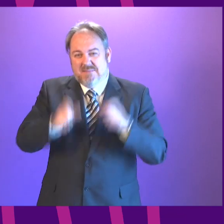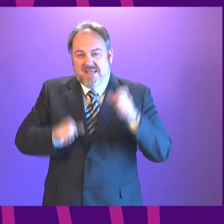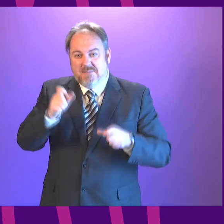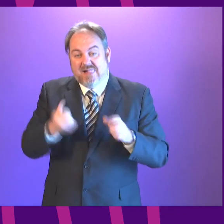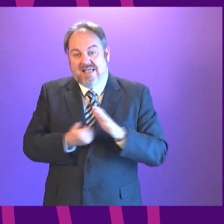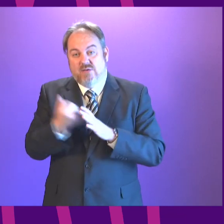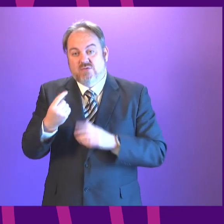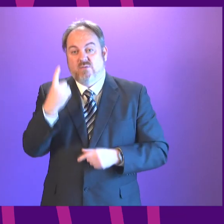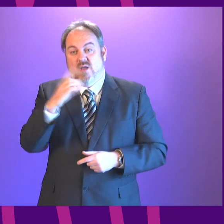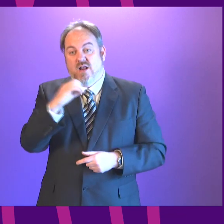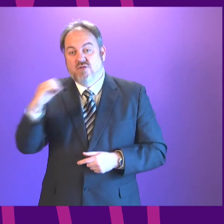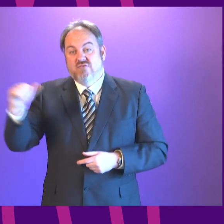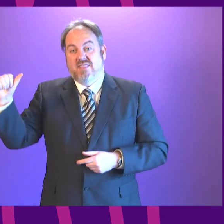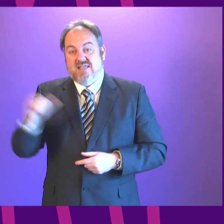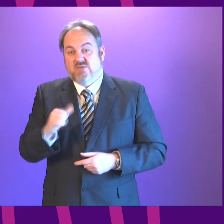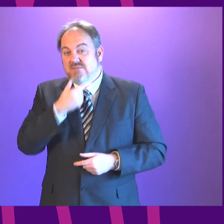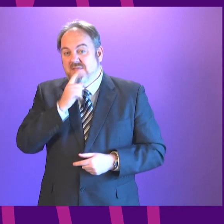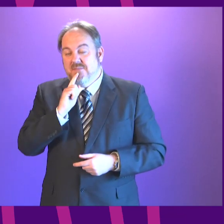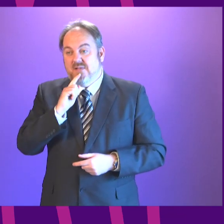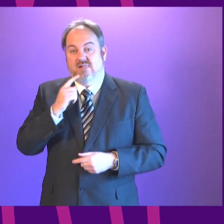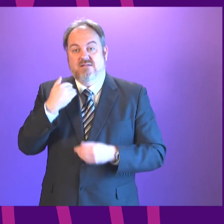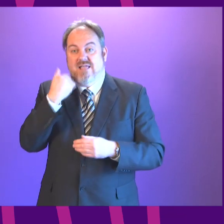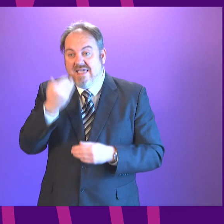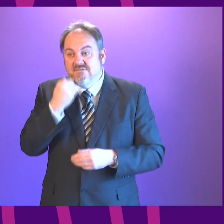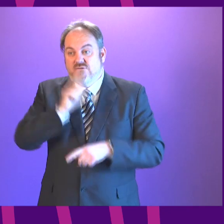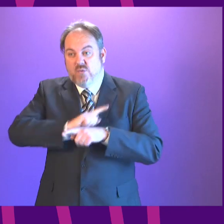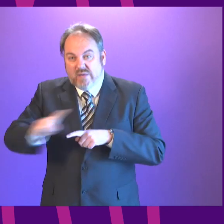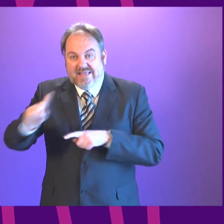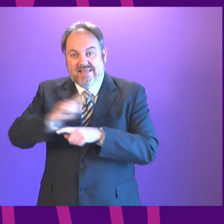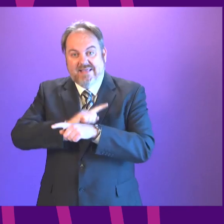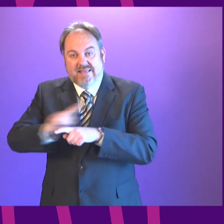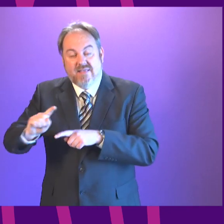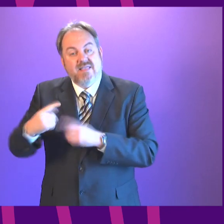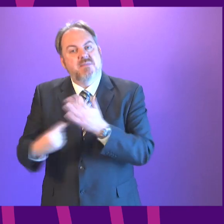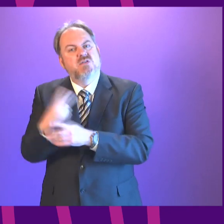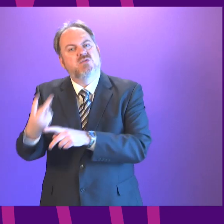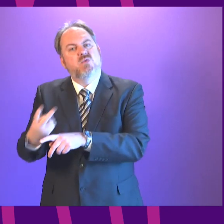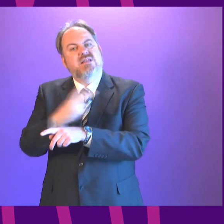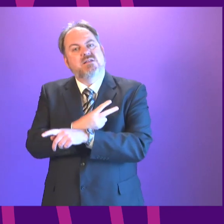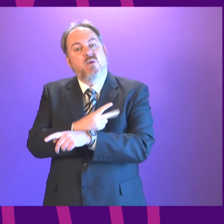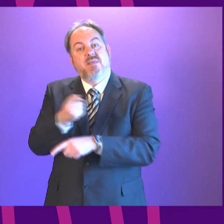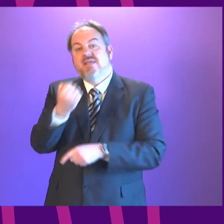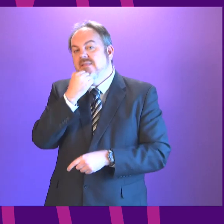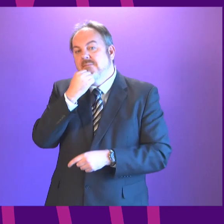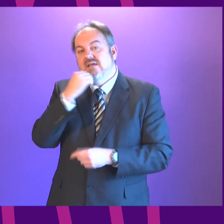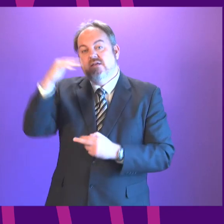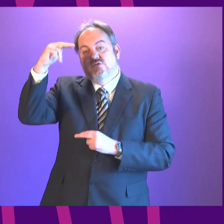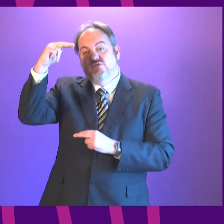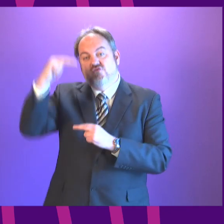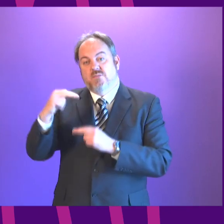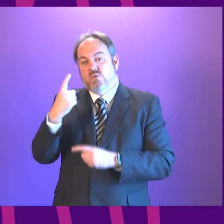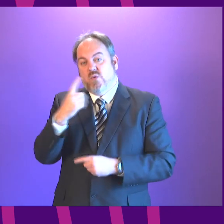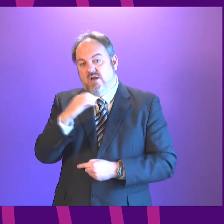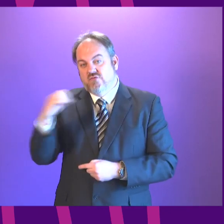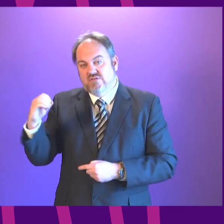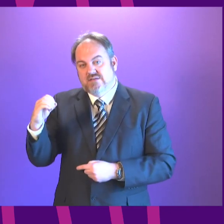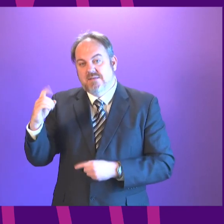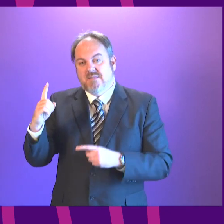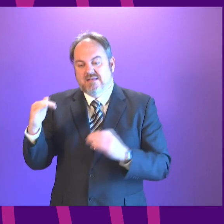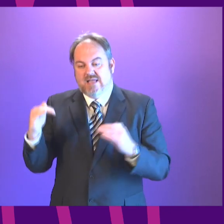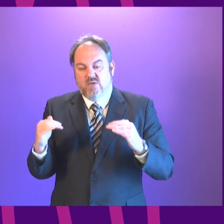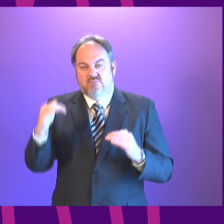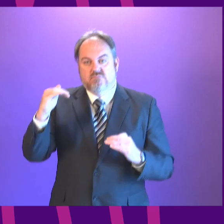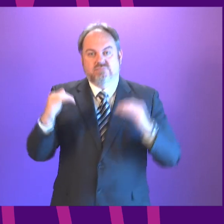on average every week. Two weeks ago, that had fallen to around 100 and it is now around